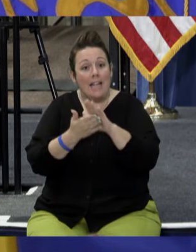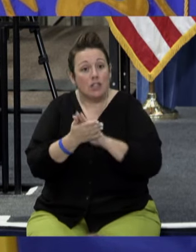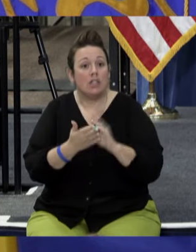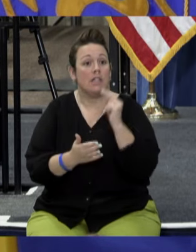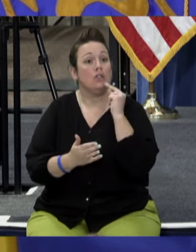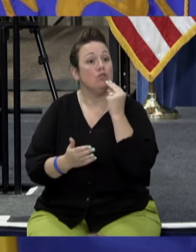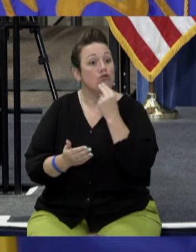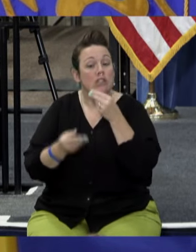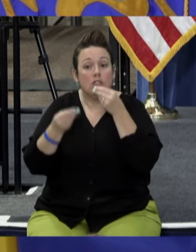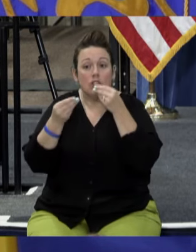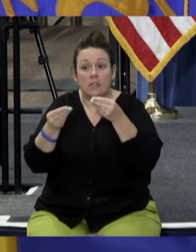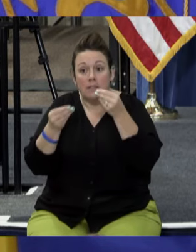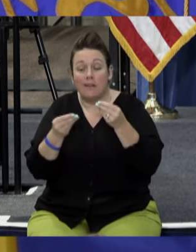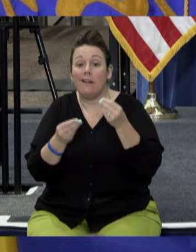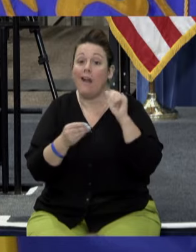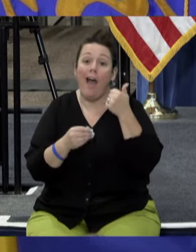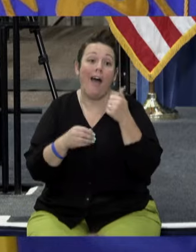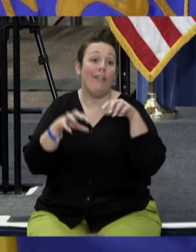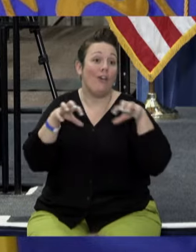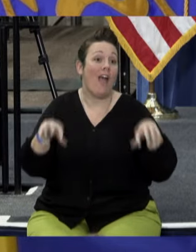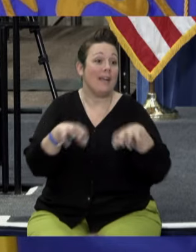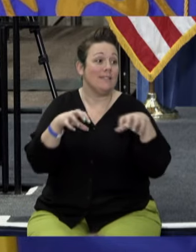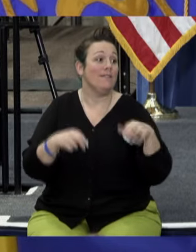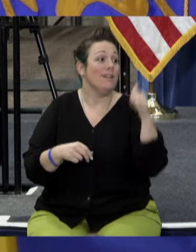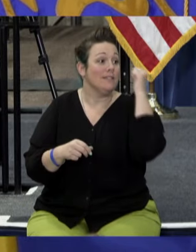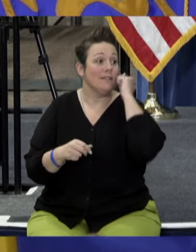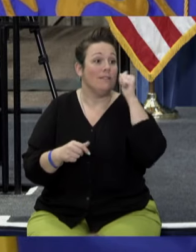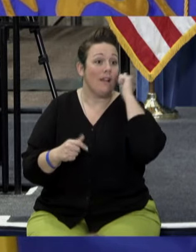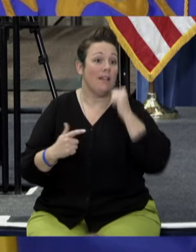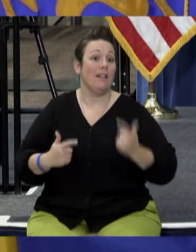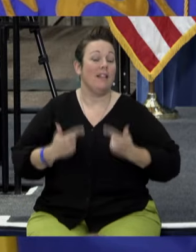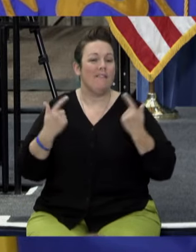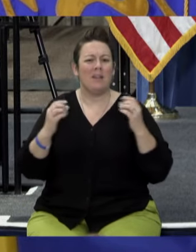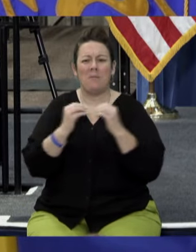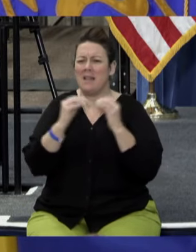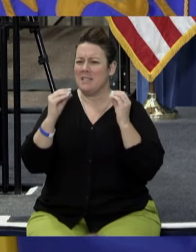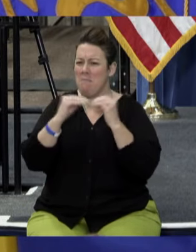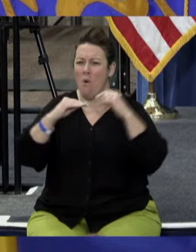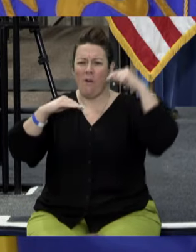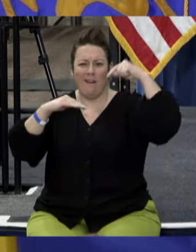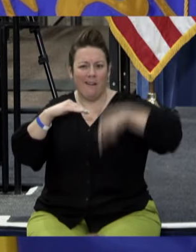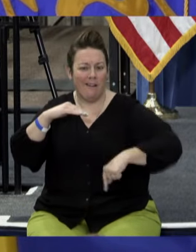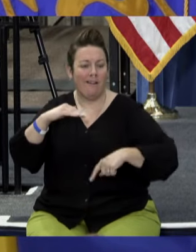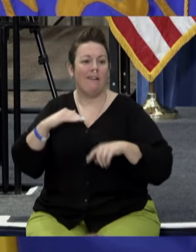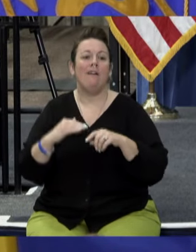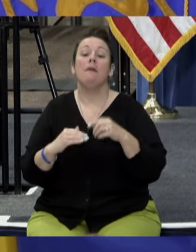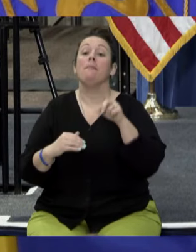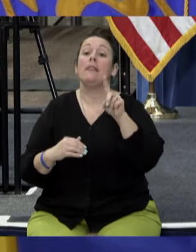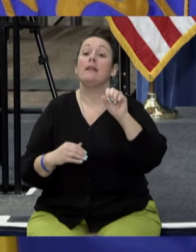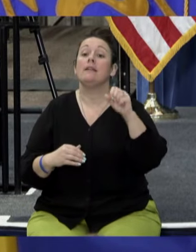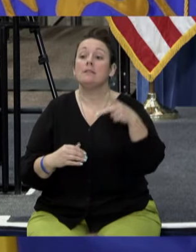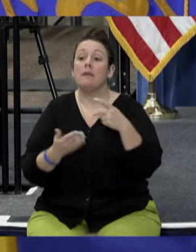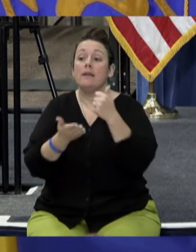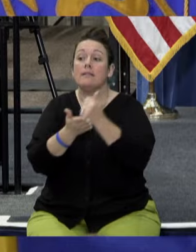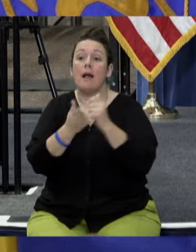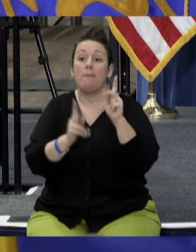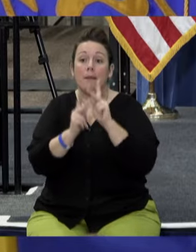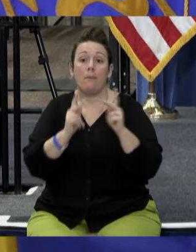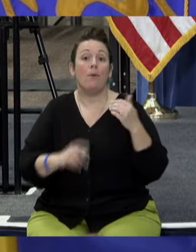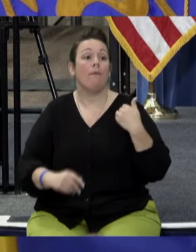of daily living. But it goes well beyond that. DSPs help people with IDD find and maintain